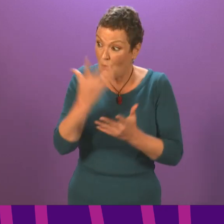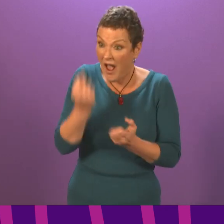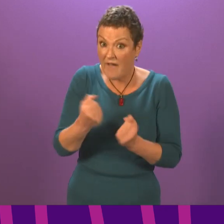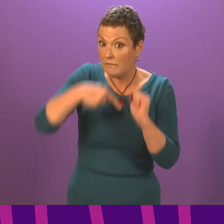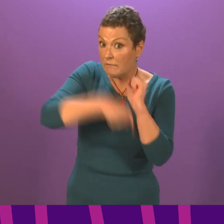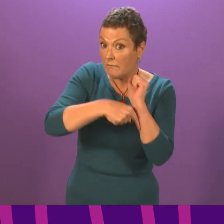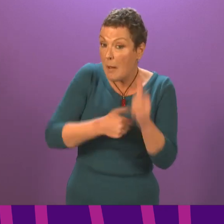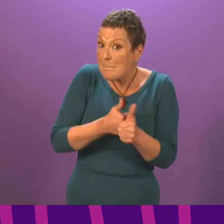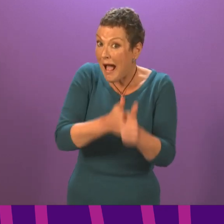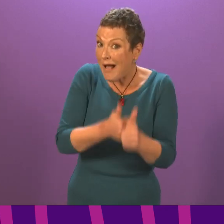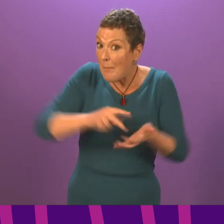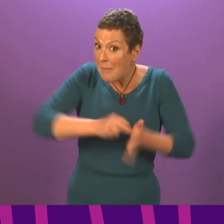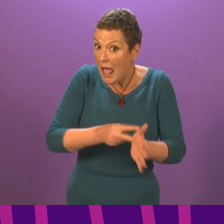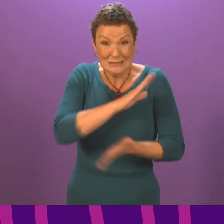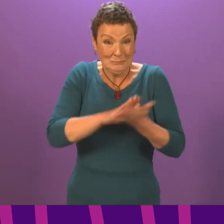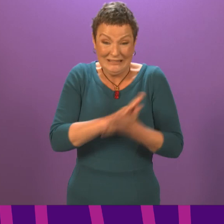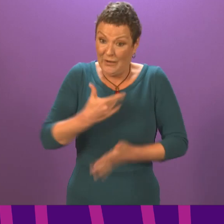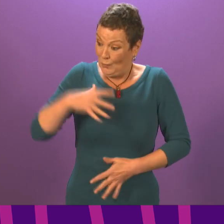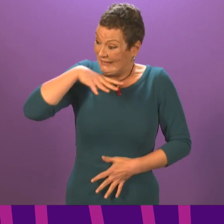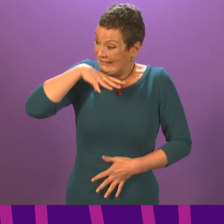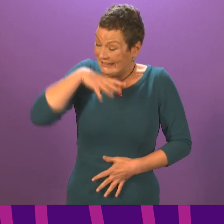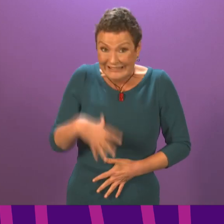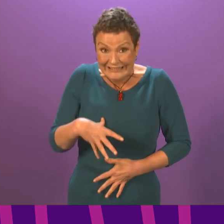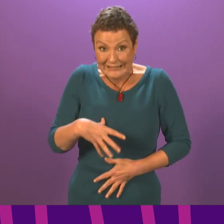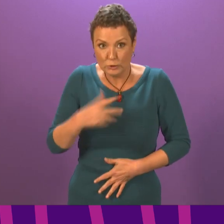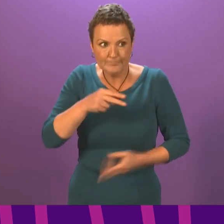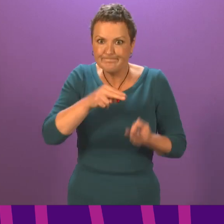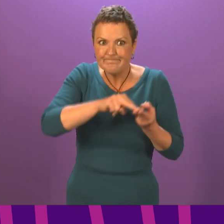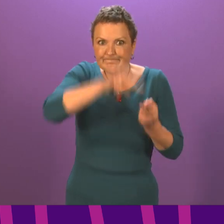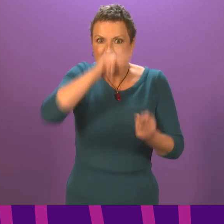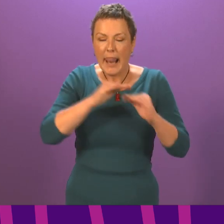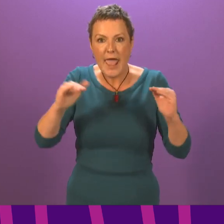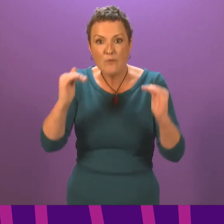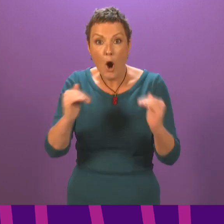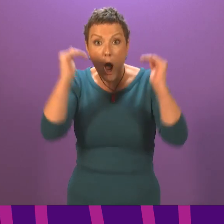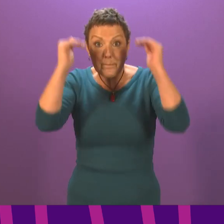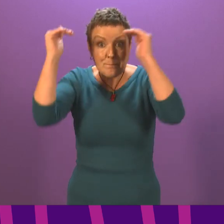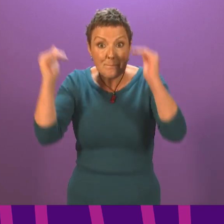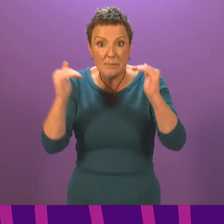to increase the level of protection in any area over the recess period, we will be able to notify Parliament accordingly.